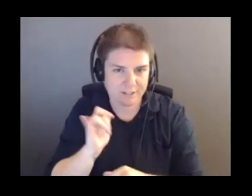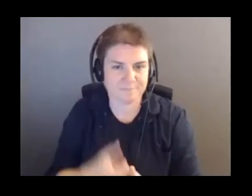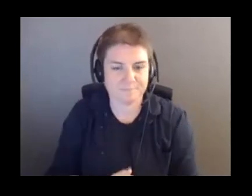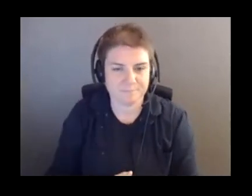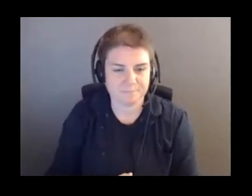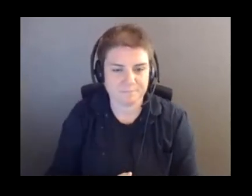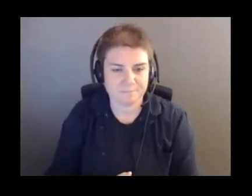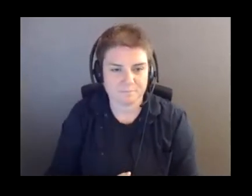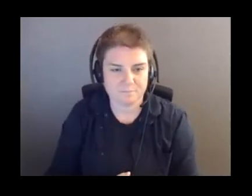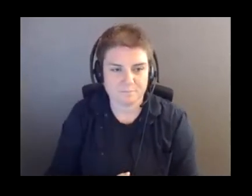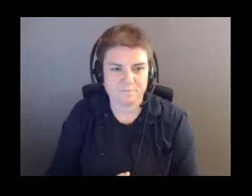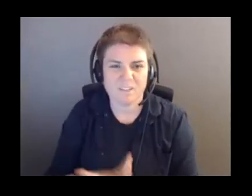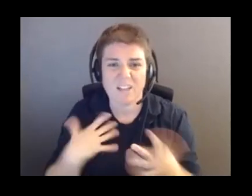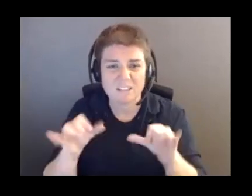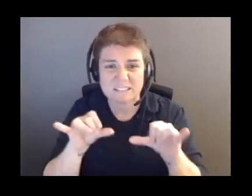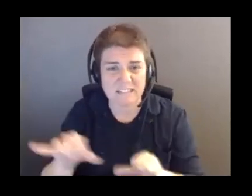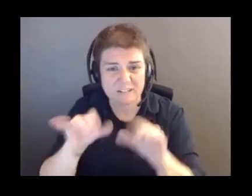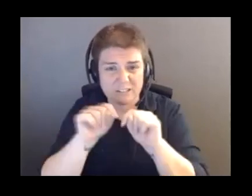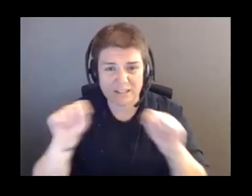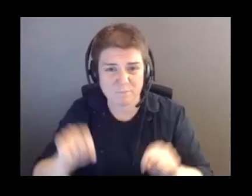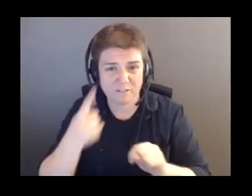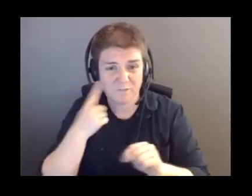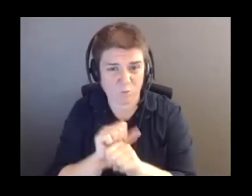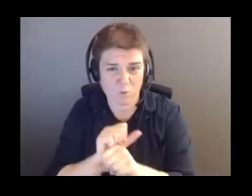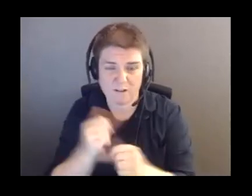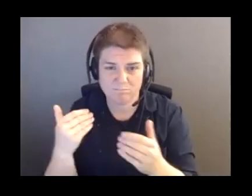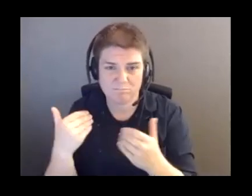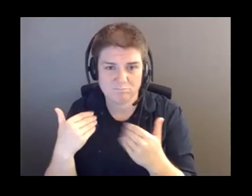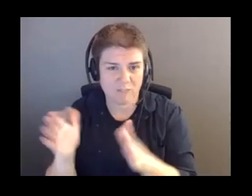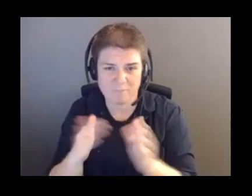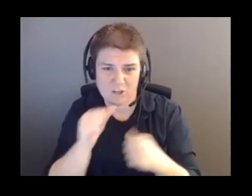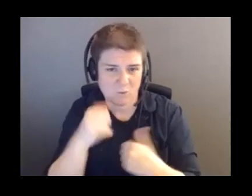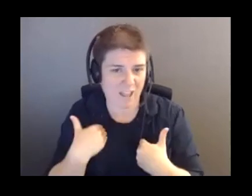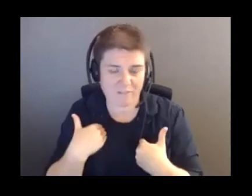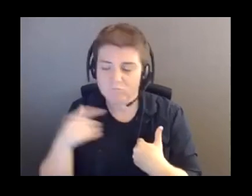no standard template for the work plan. You can create and upload your document in any